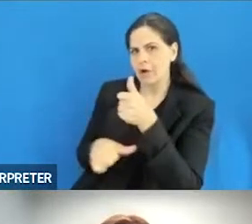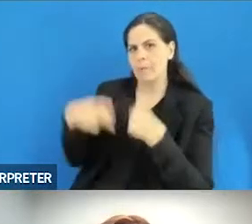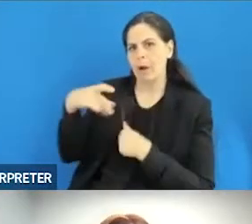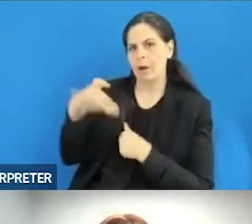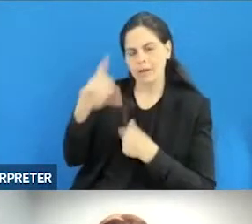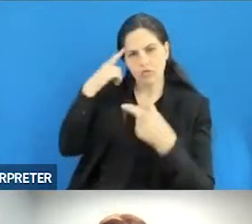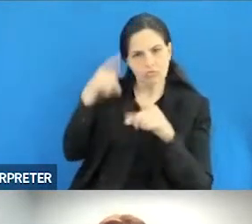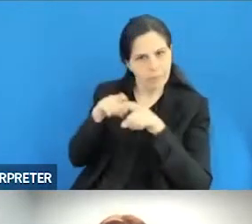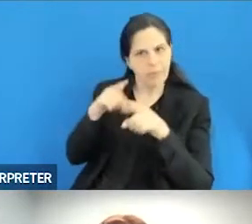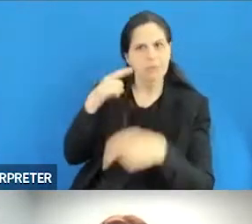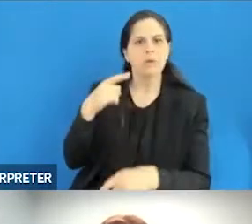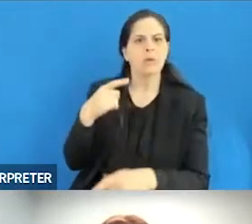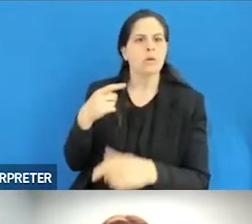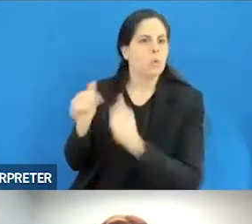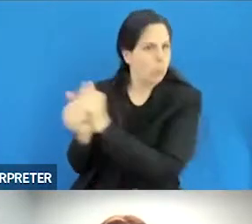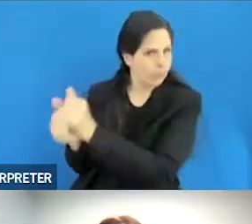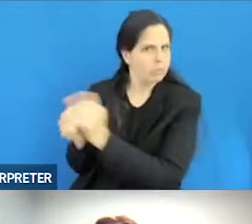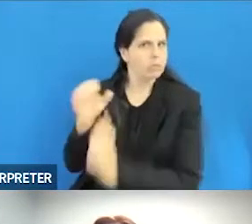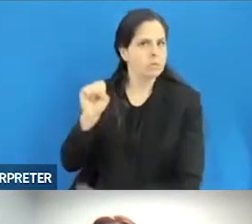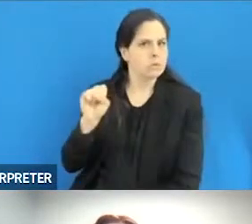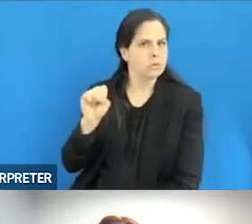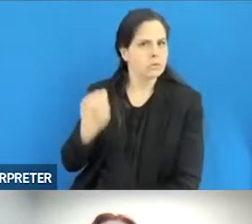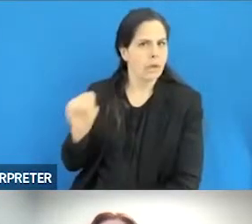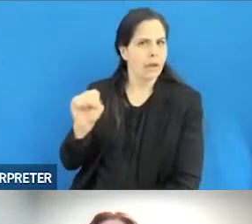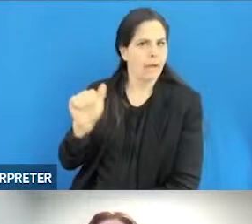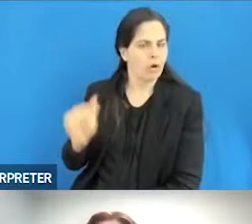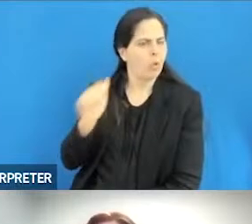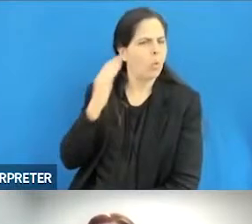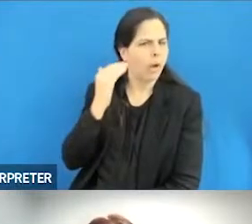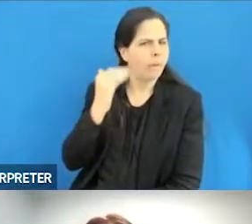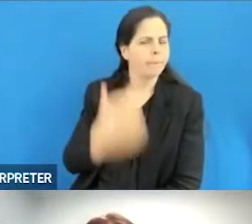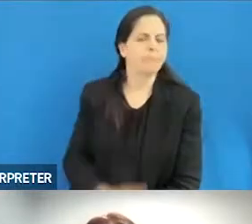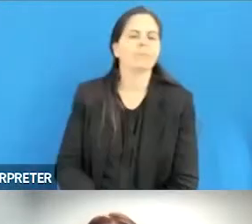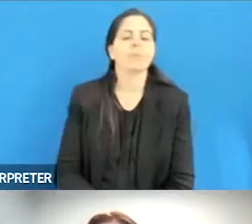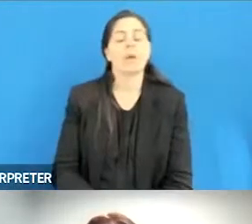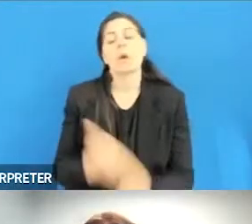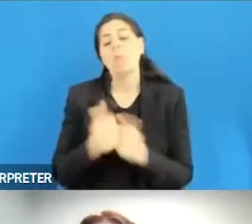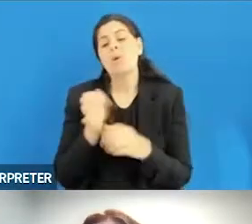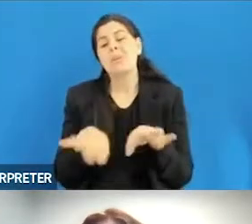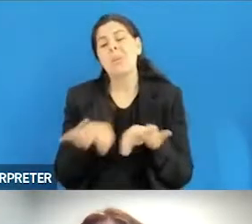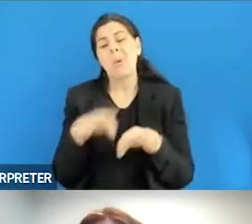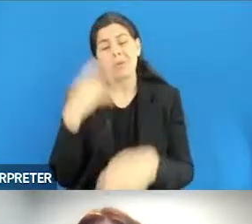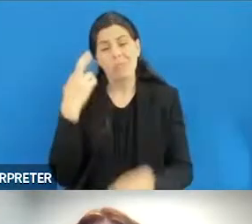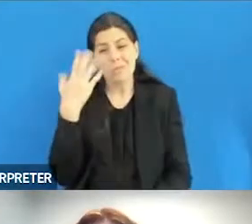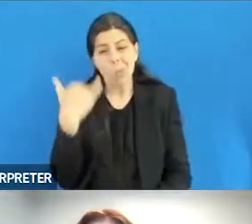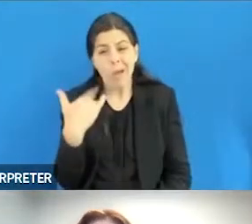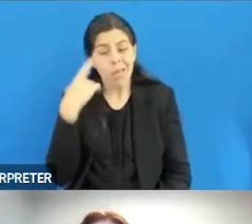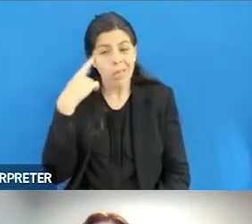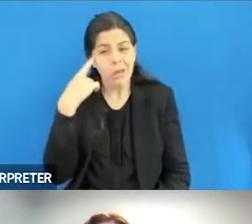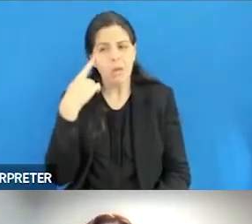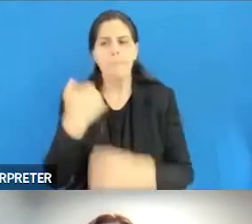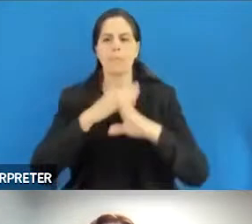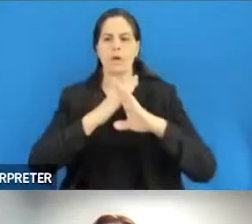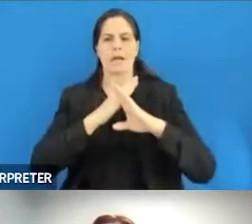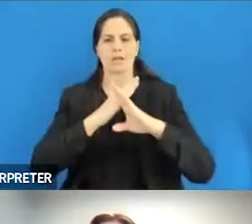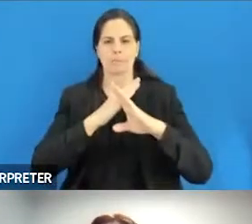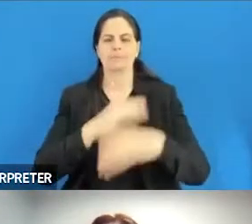under a SAG-AFTRA podcast agreement? The most important part, I think, is the protection. You know that you will be safe